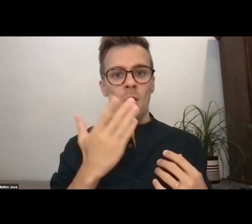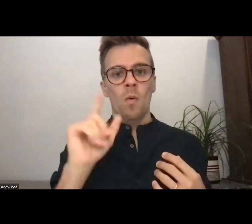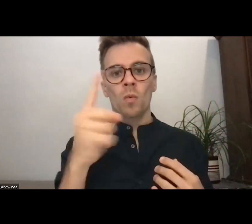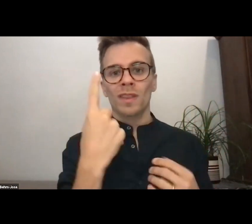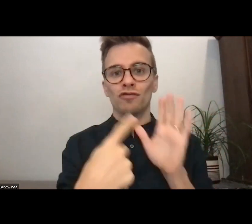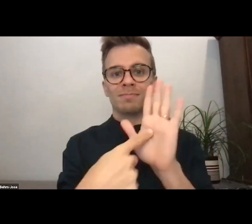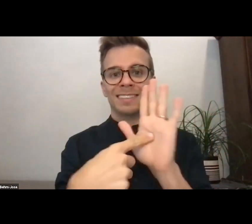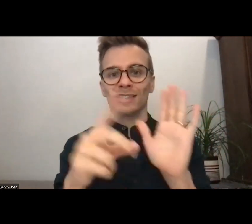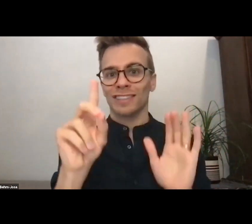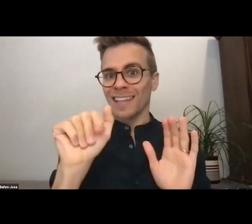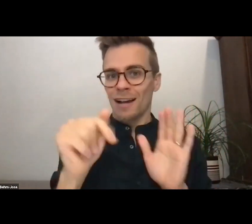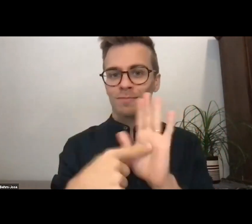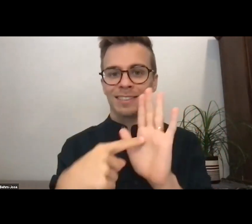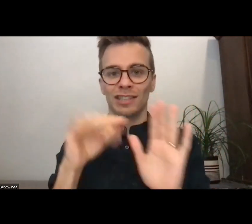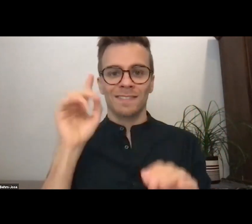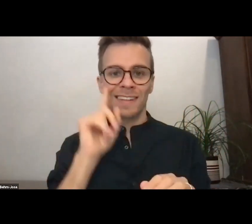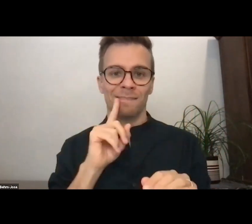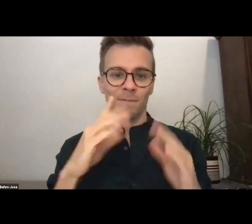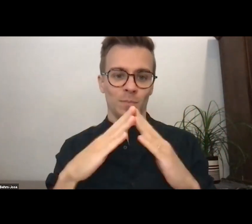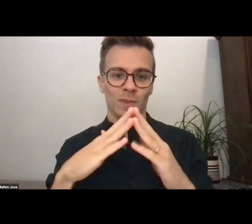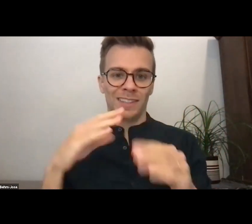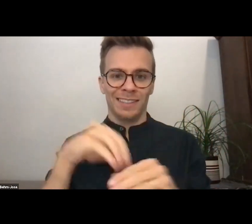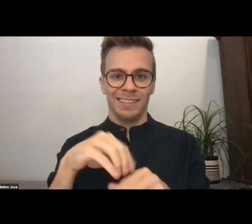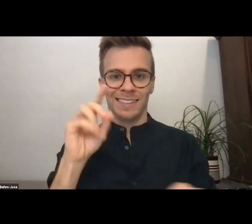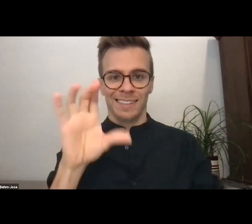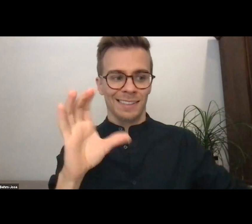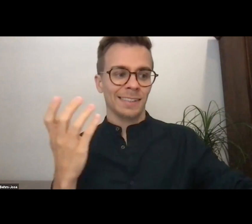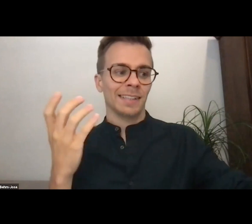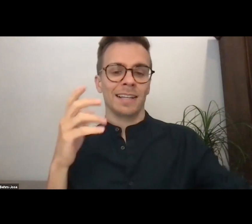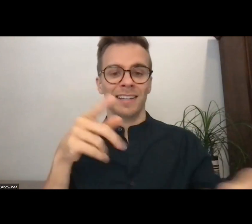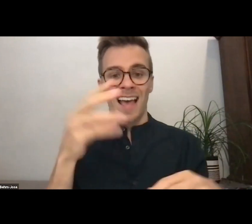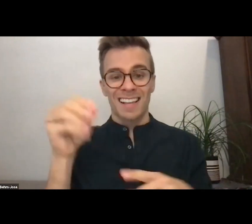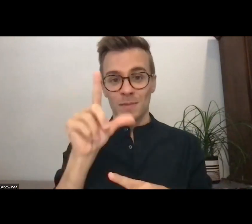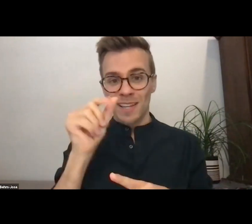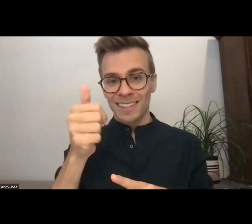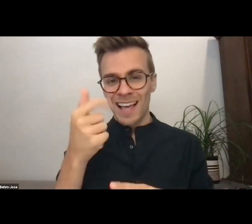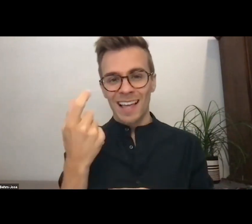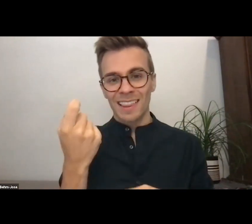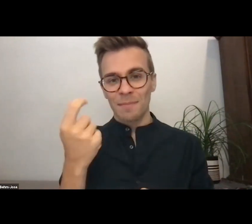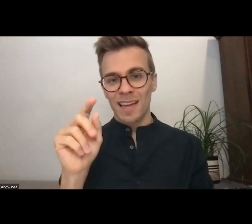So, you know, our only data representation of the deaf community is this map.